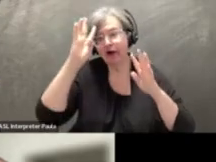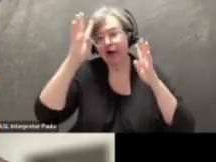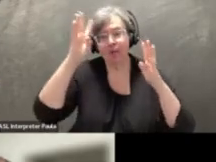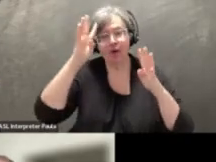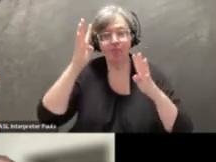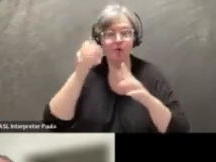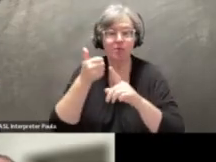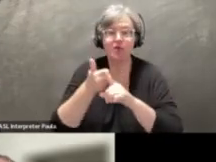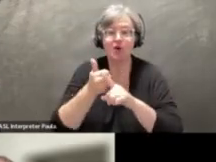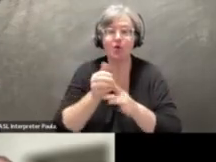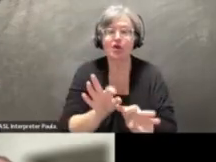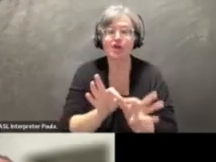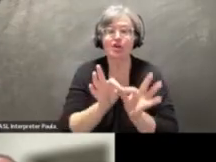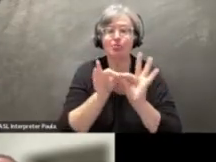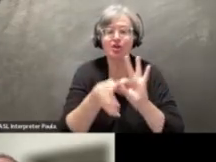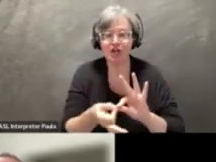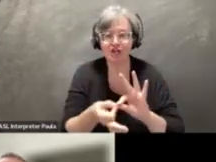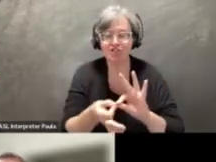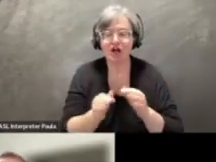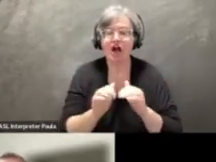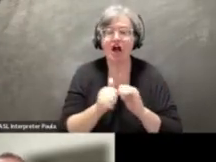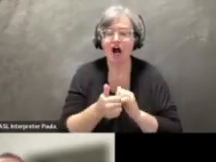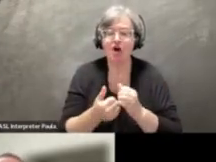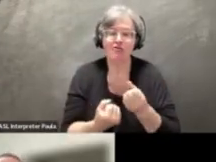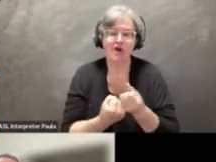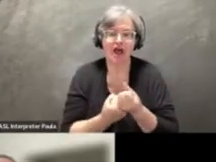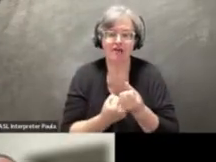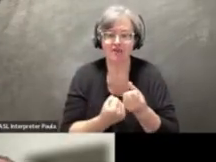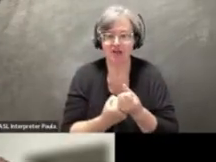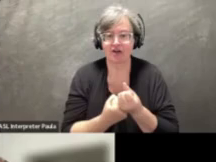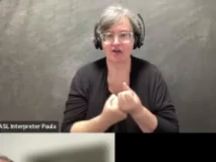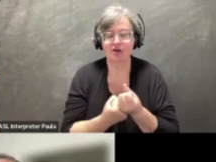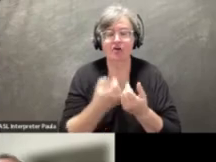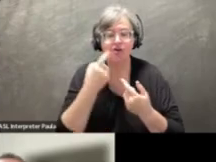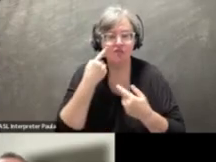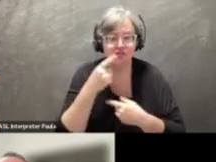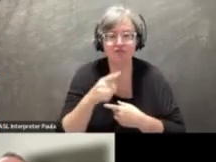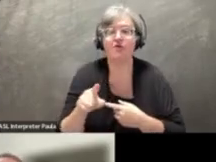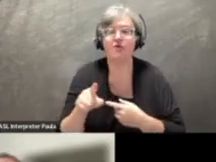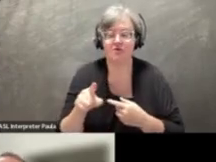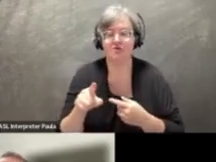interpretation of how to advocate on behalf of the people